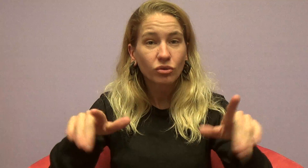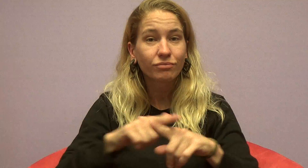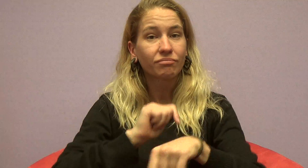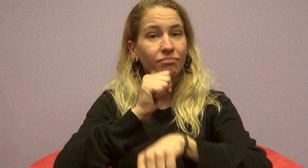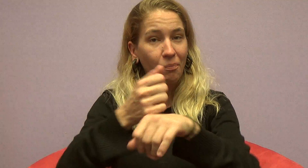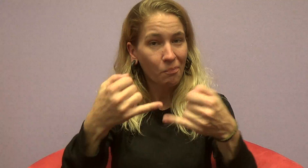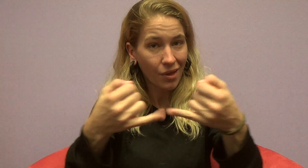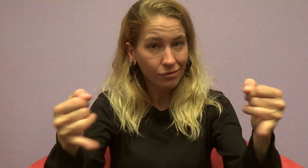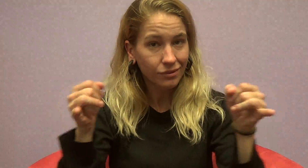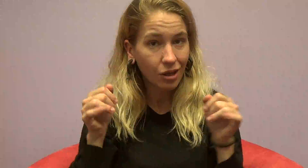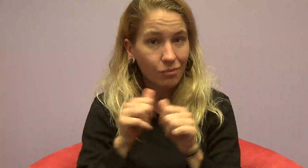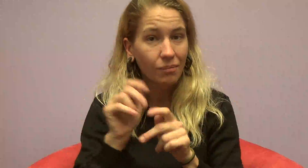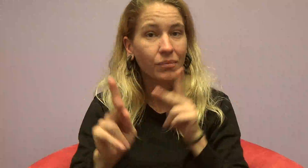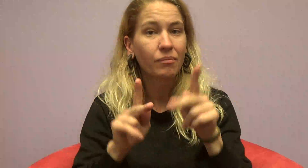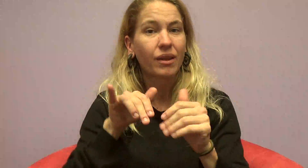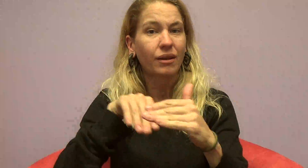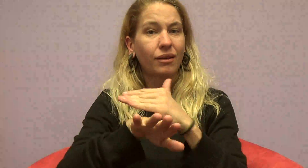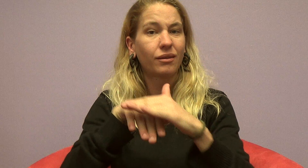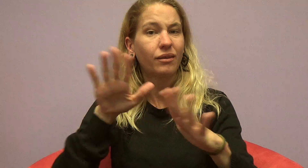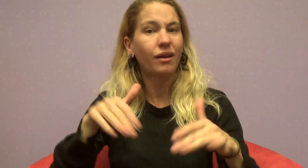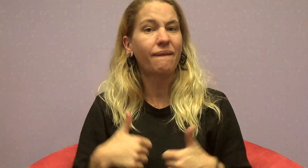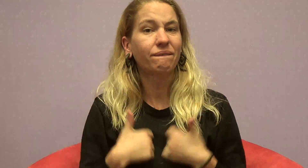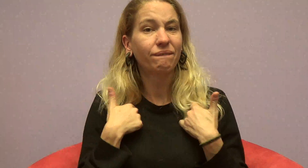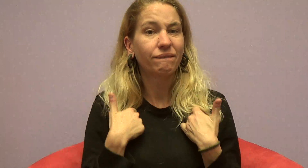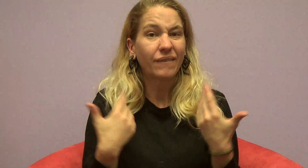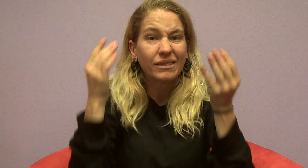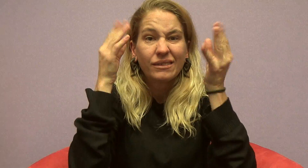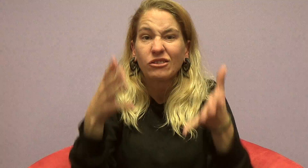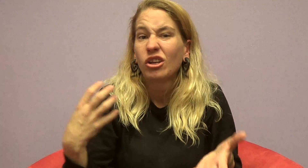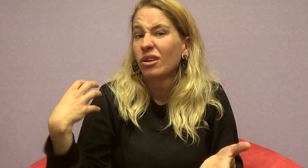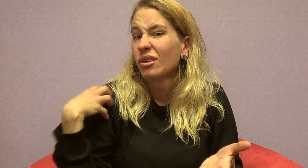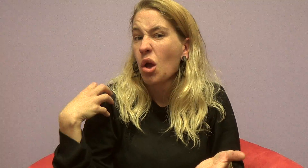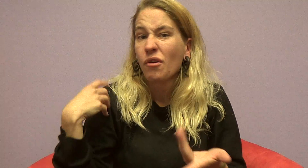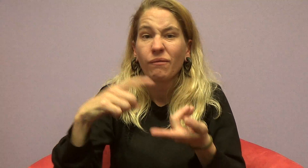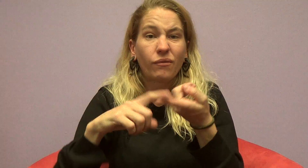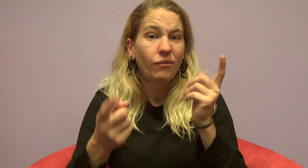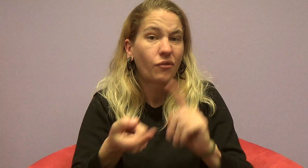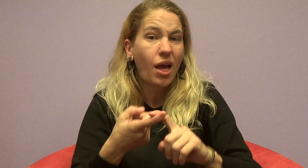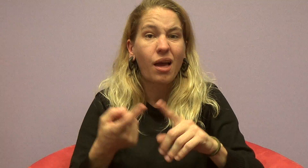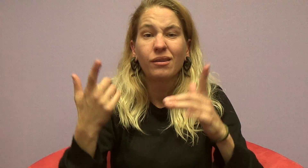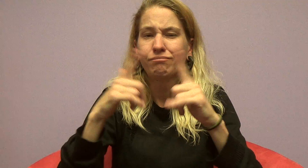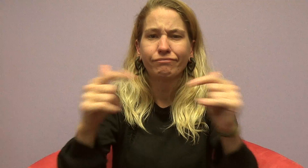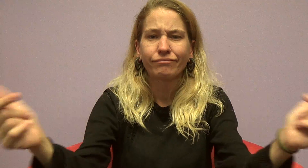Teach the child how to set boundaries with people who comes in and out of the child's life Teachers, coach, friends, and more.